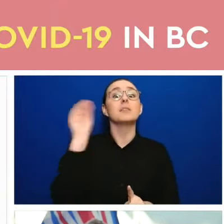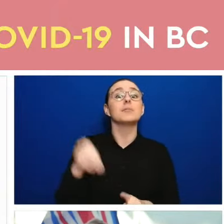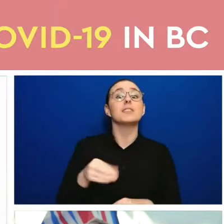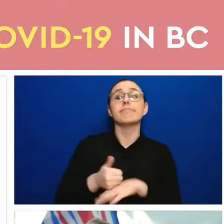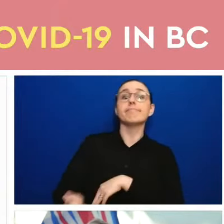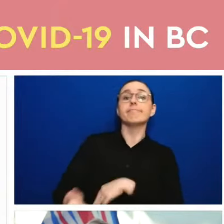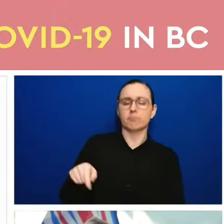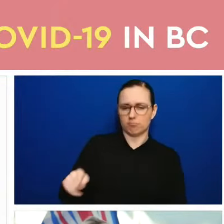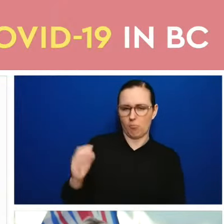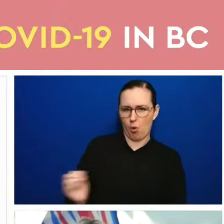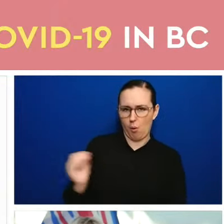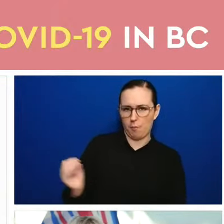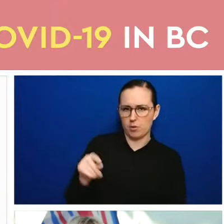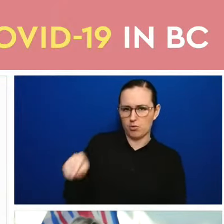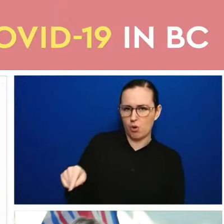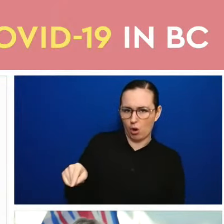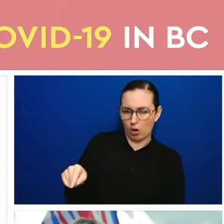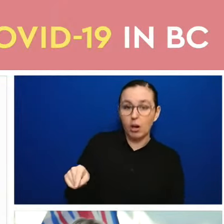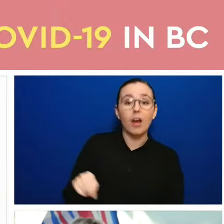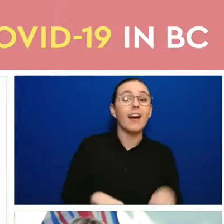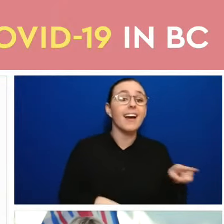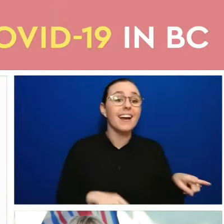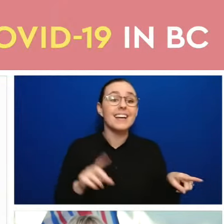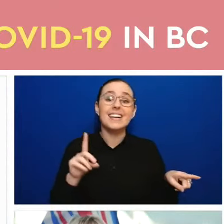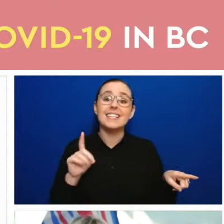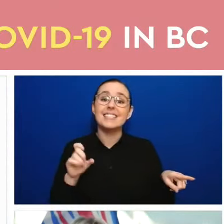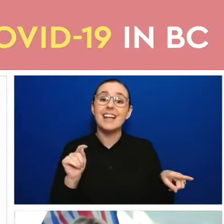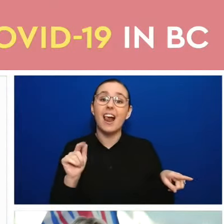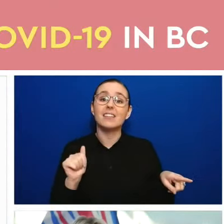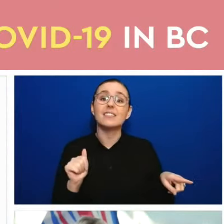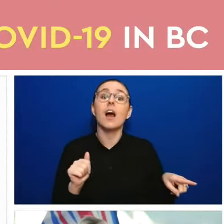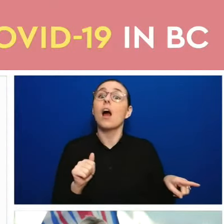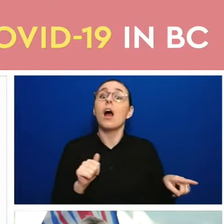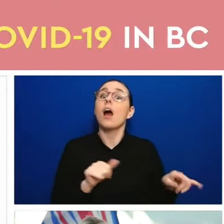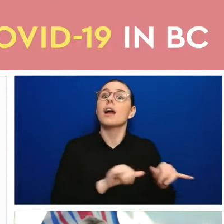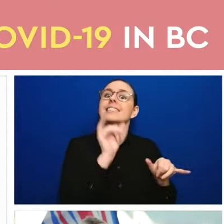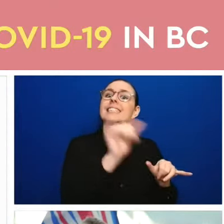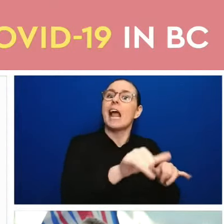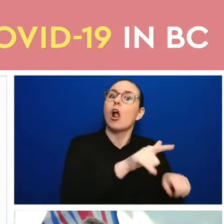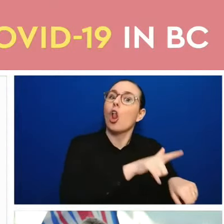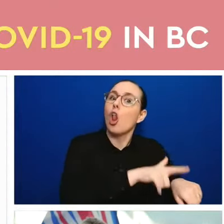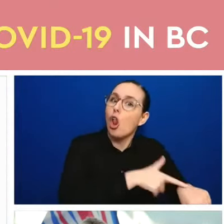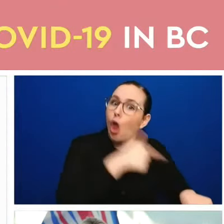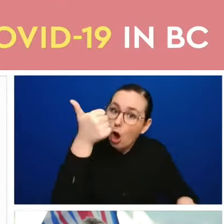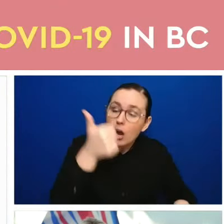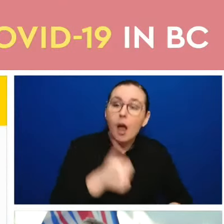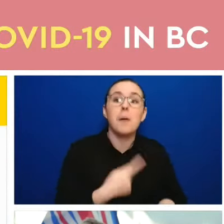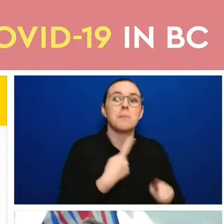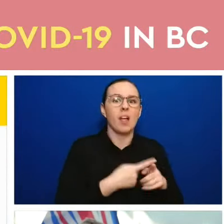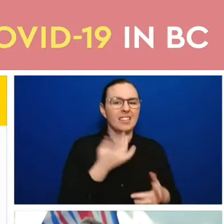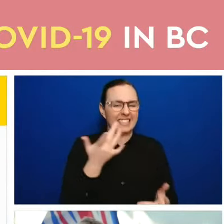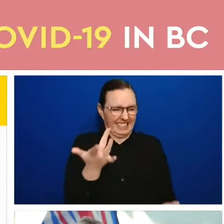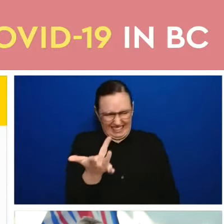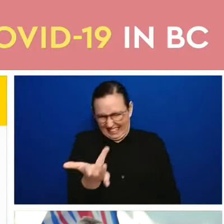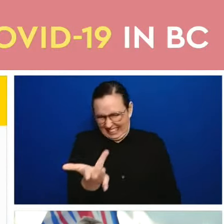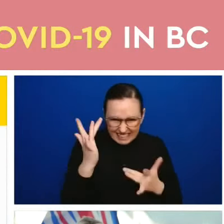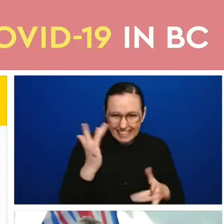As I mentioned. People with Delta stay in hospital longer.